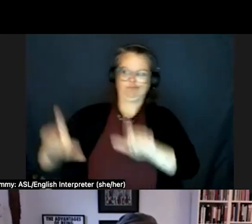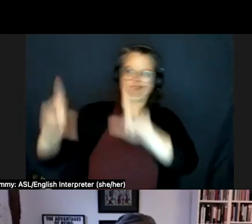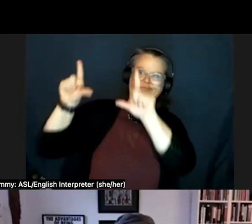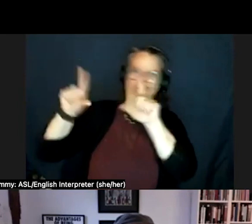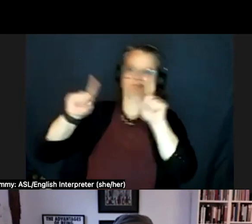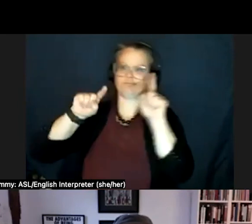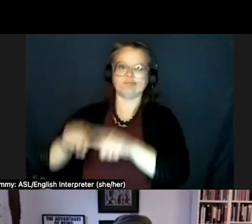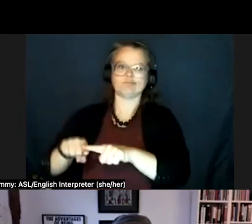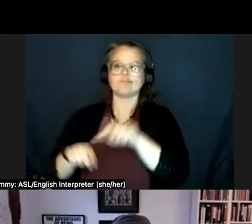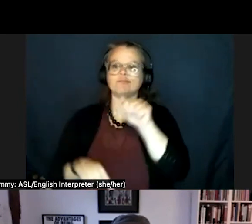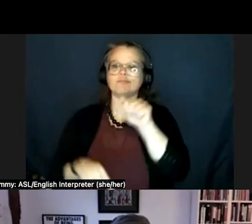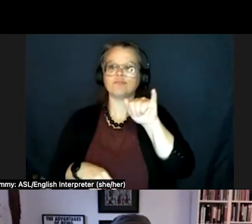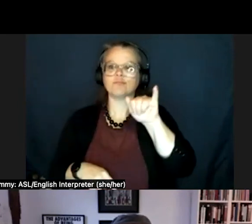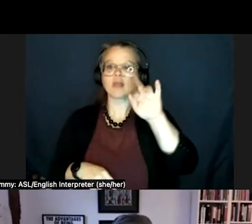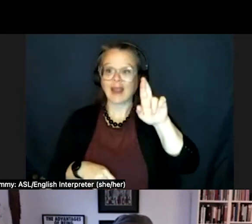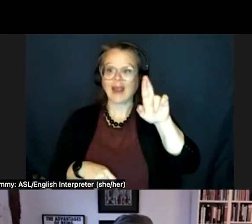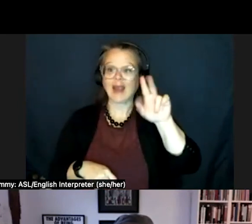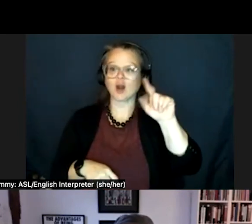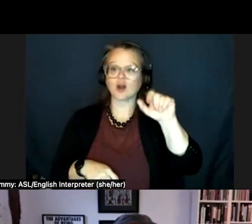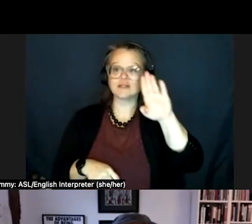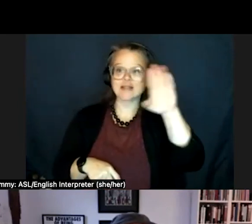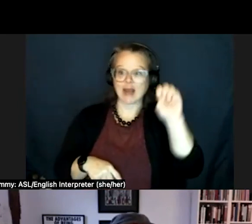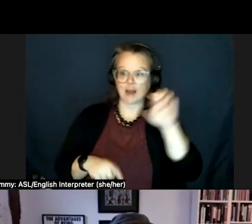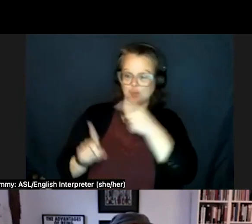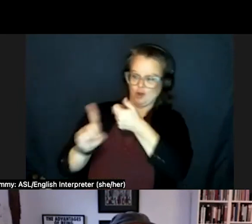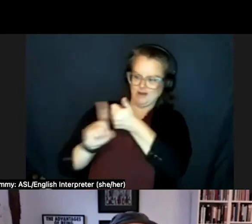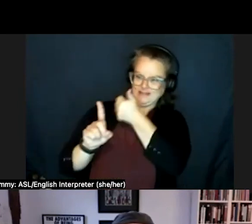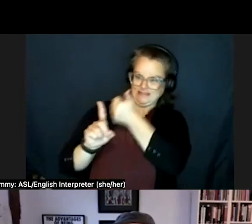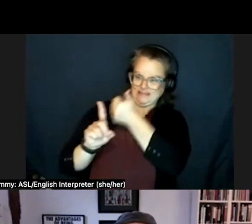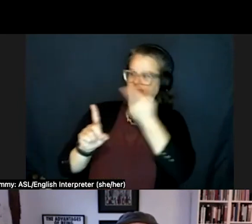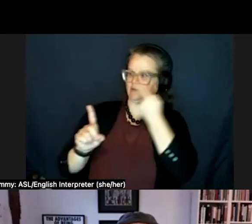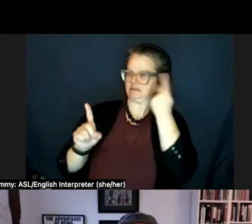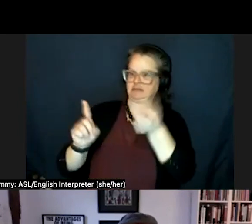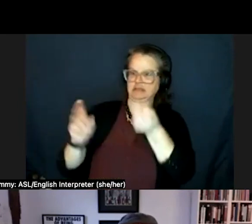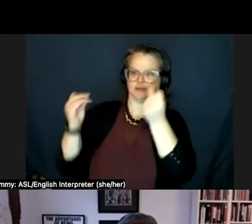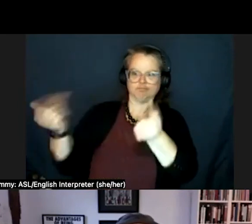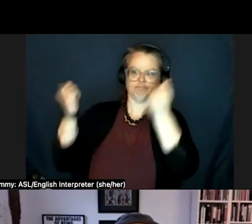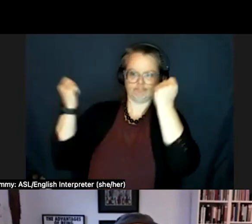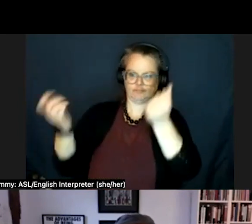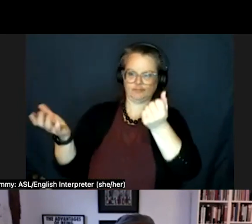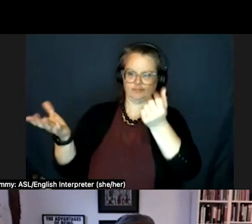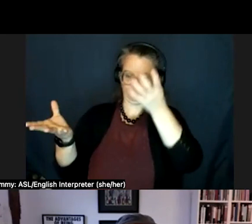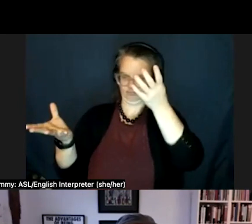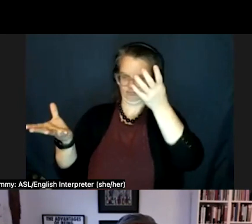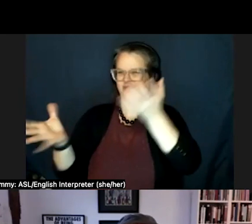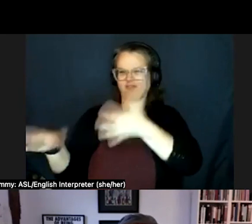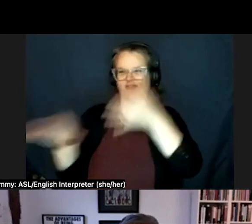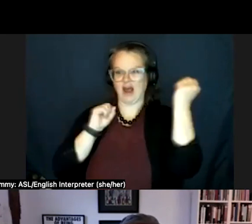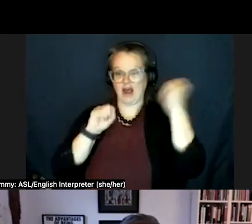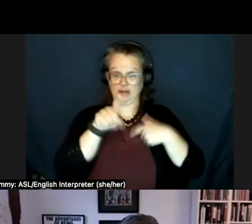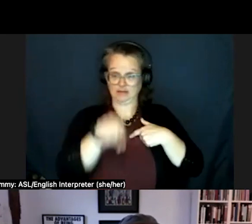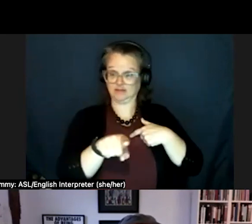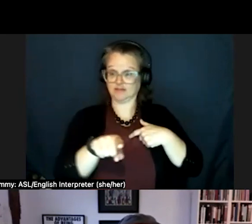If you've not used Airtable, it's a custom-made customizable database system. It kind of looks and